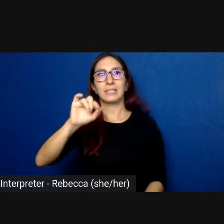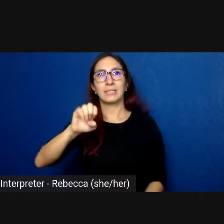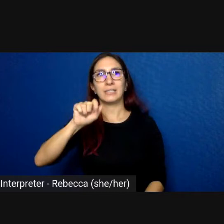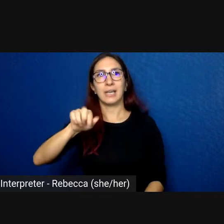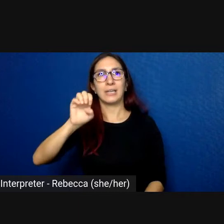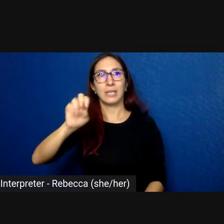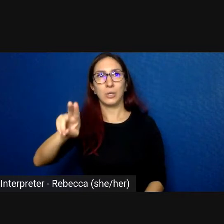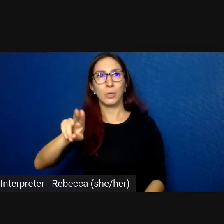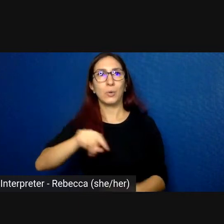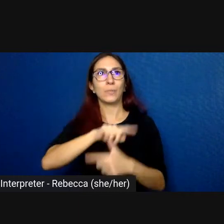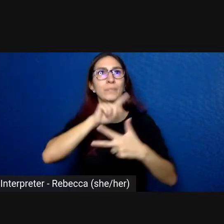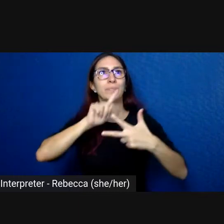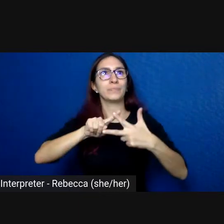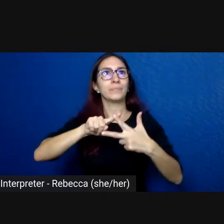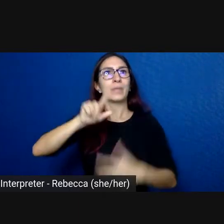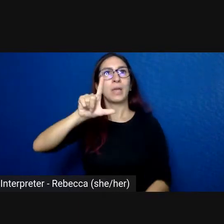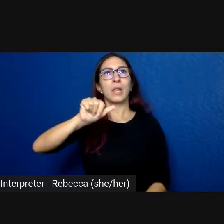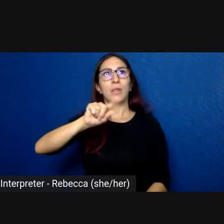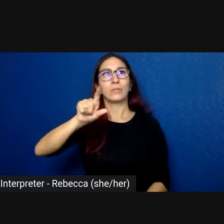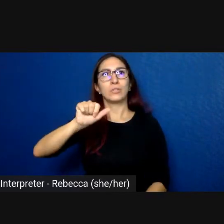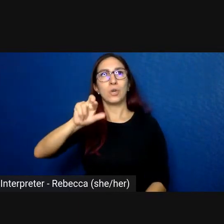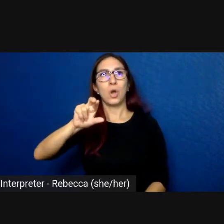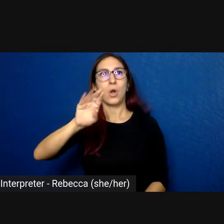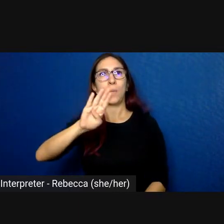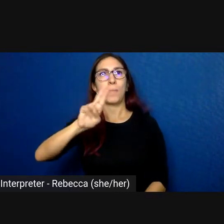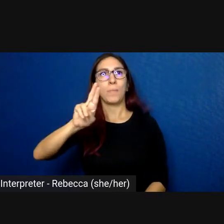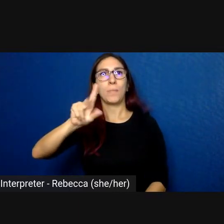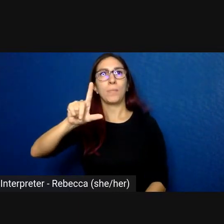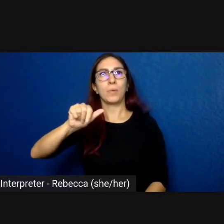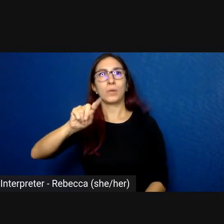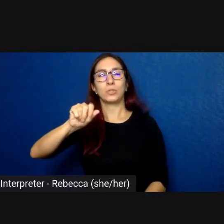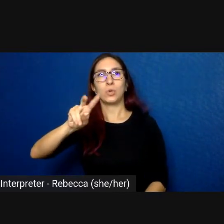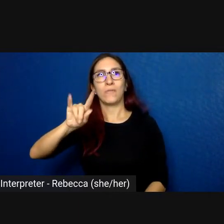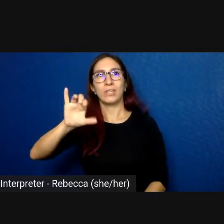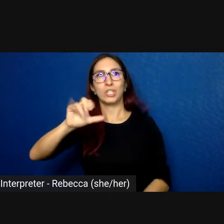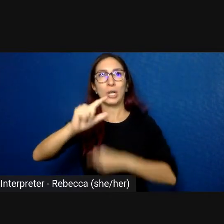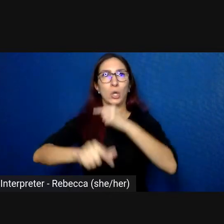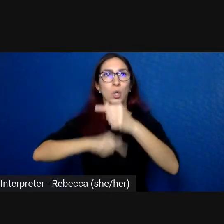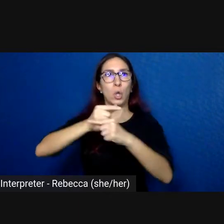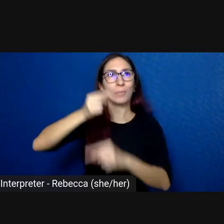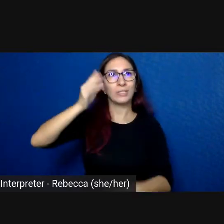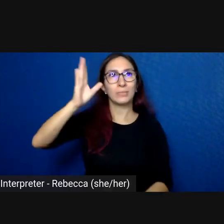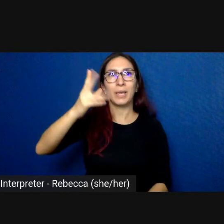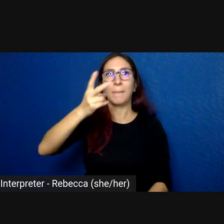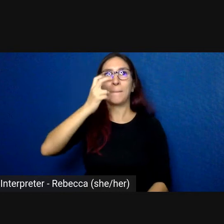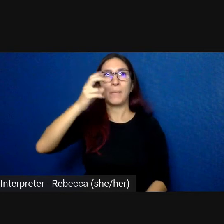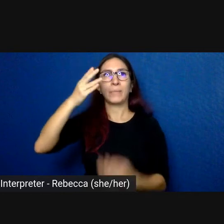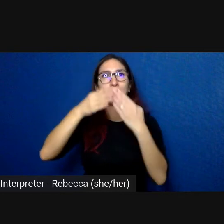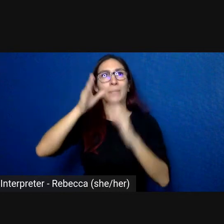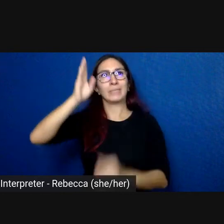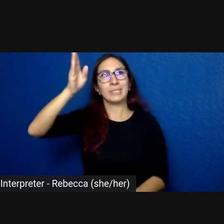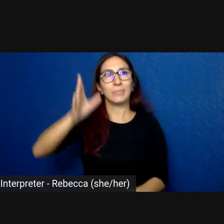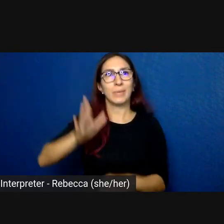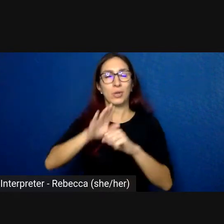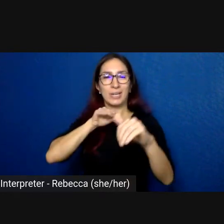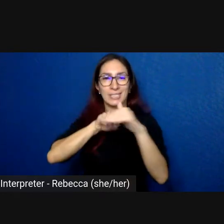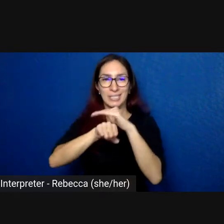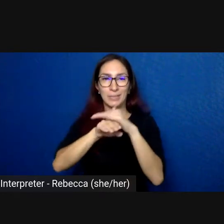blind public speaking coach at GlobalSpeak, and Piccia Neri, designer, speaker, educator, and accessibility advocate at Design